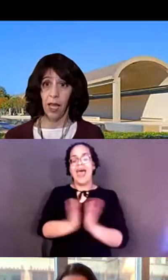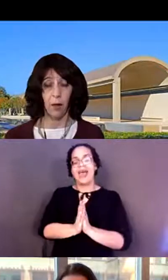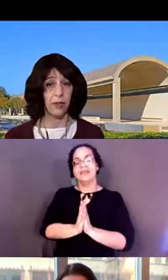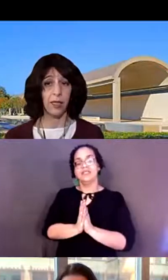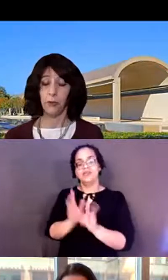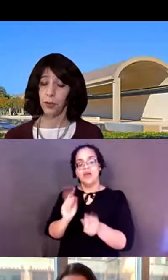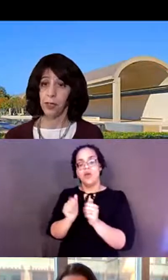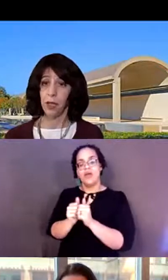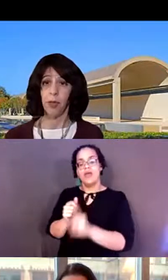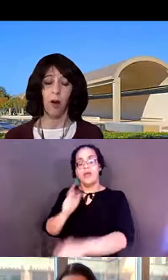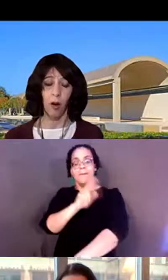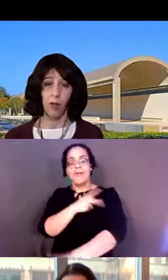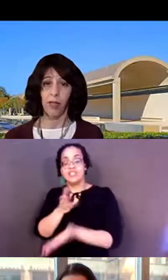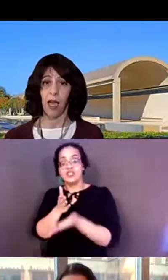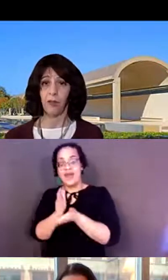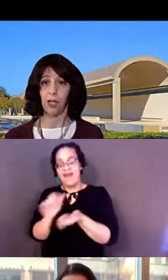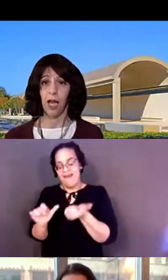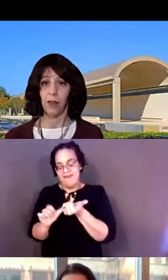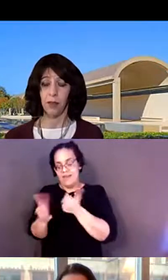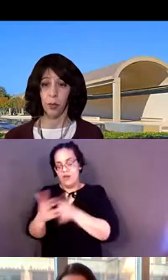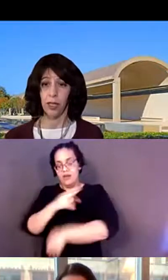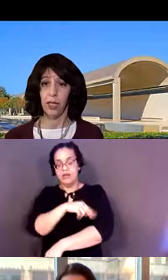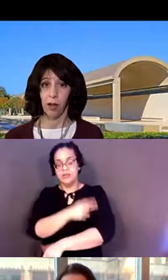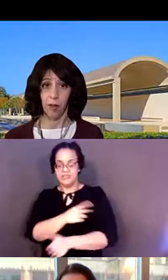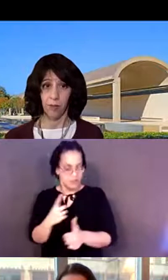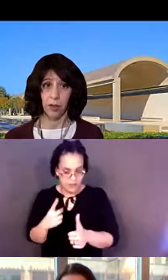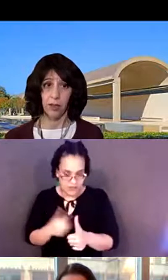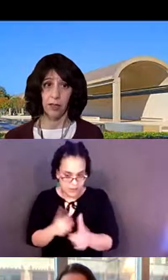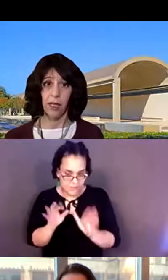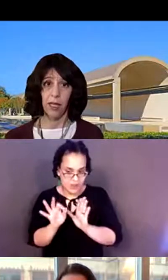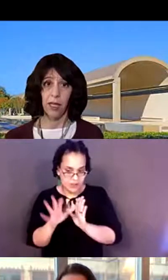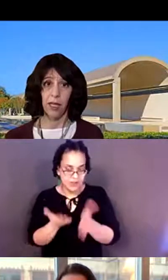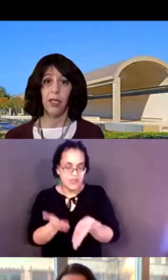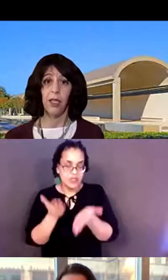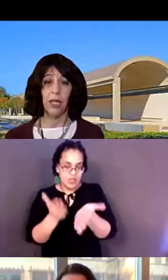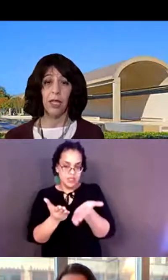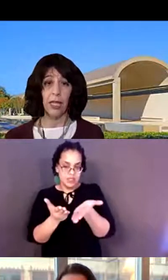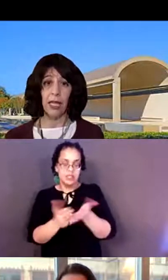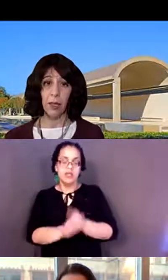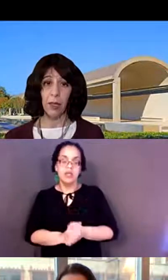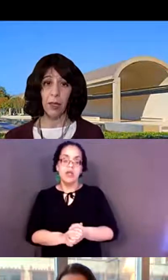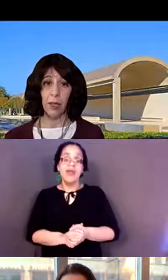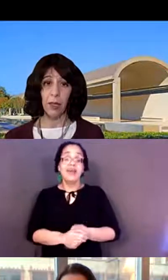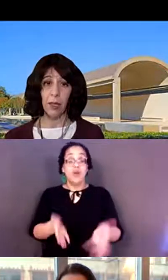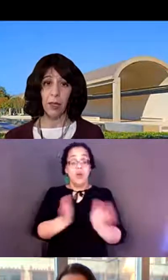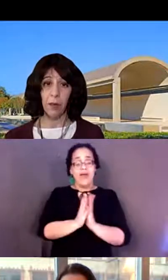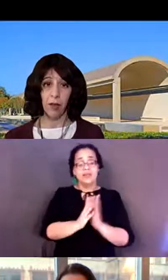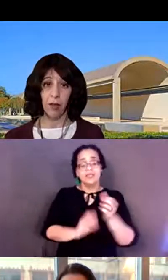would say your first step is always to ask for that support care conference.